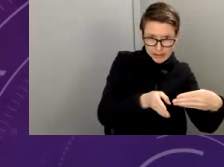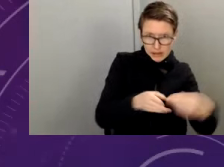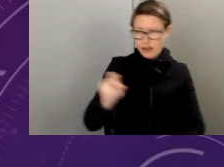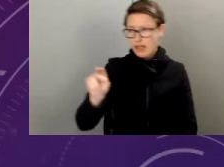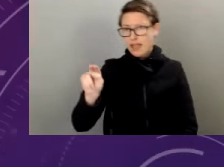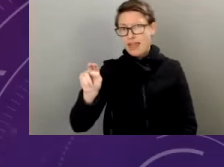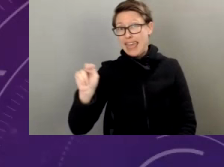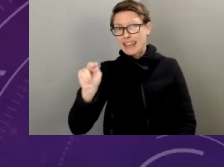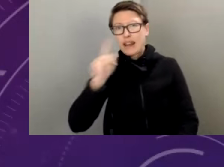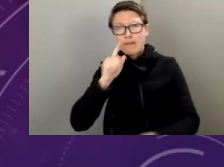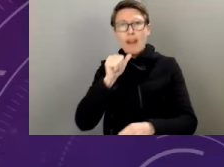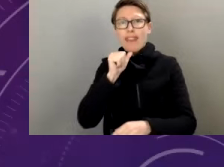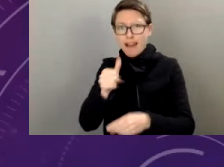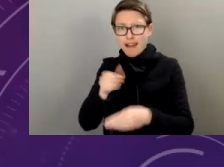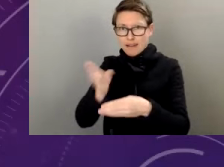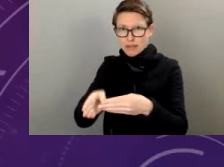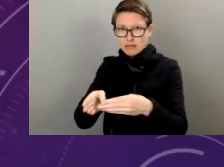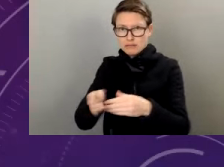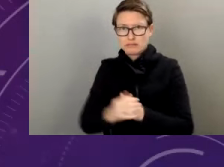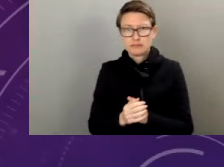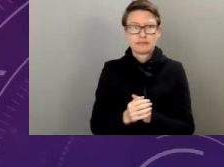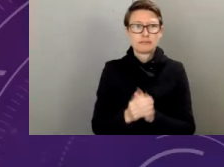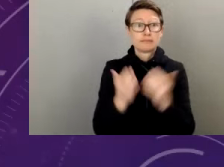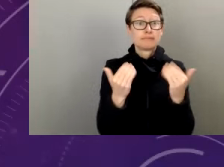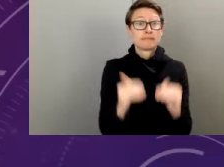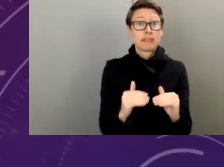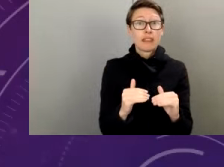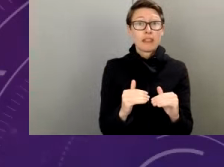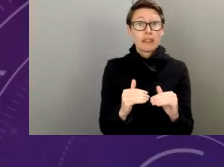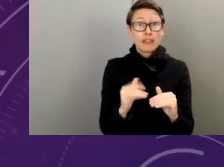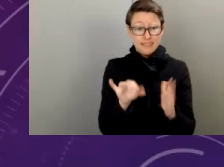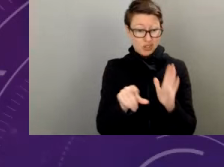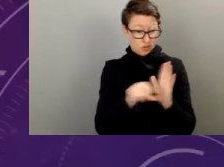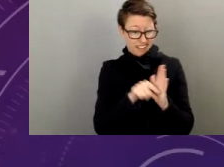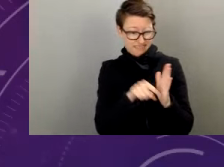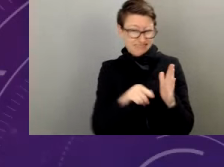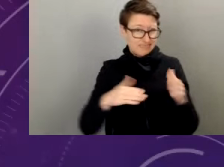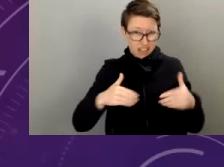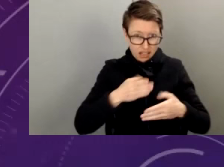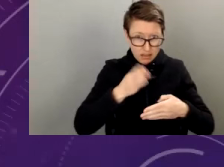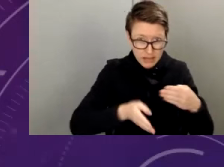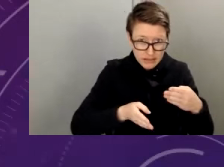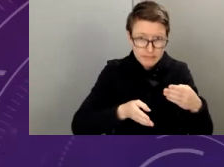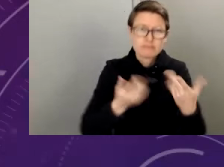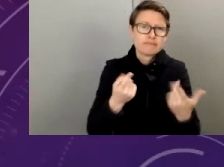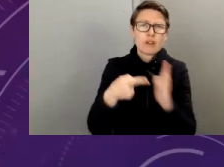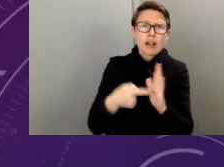incomplete grades. If a student has had some sort of problem and you're wanting to work